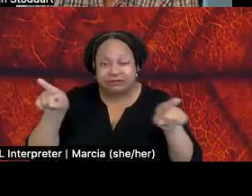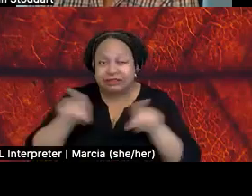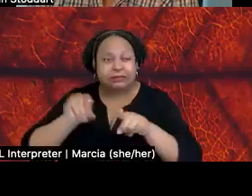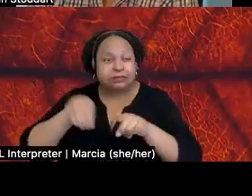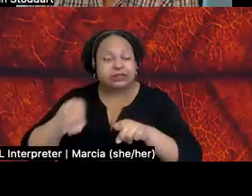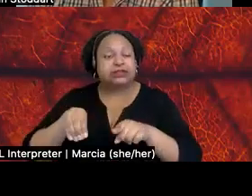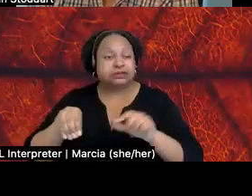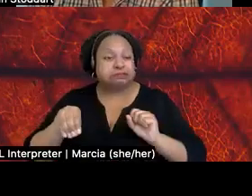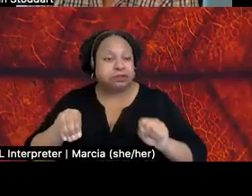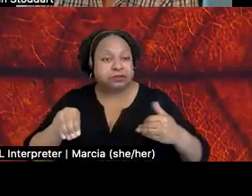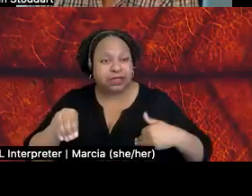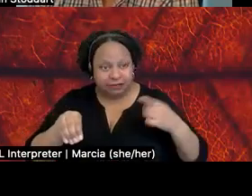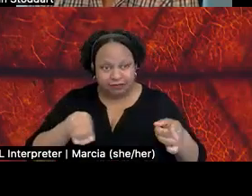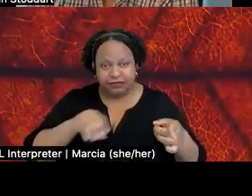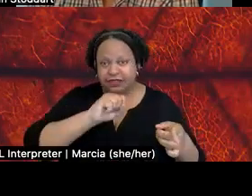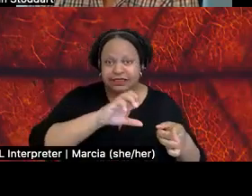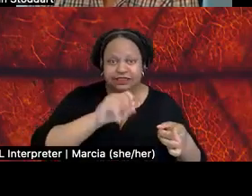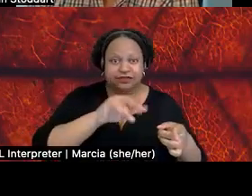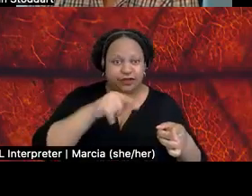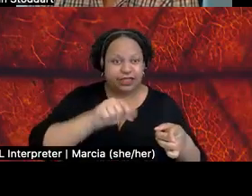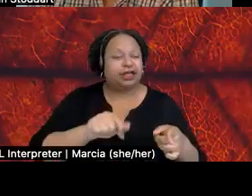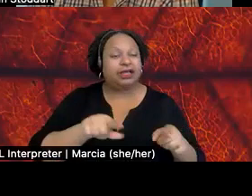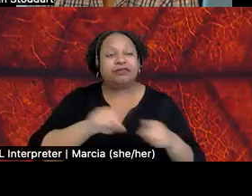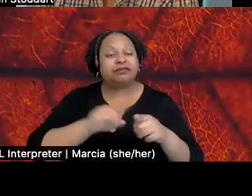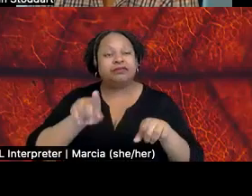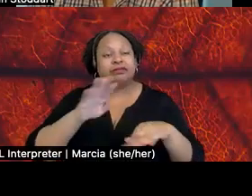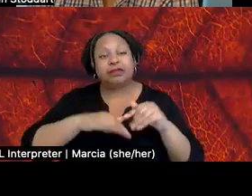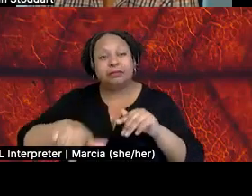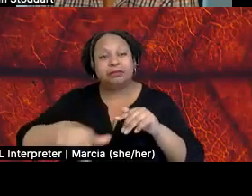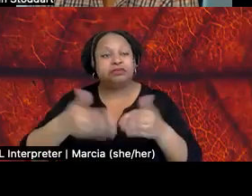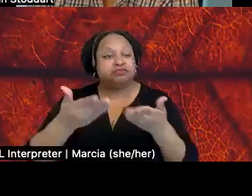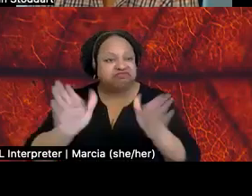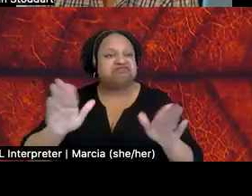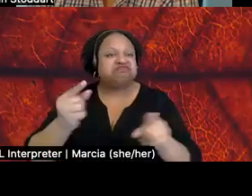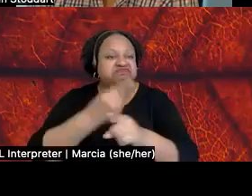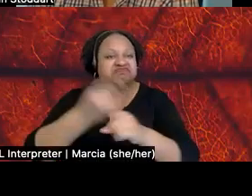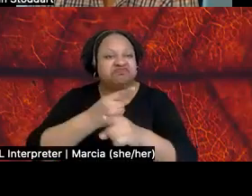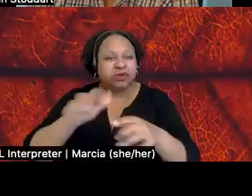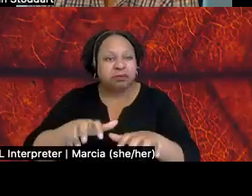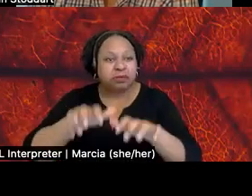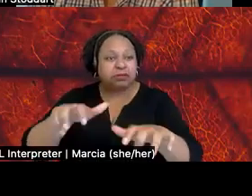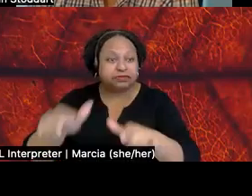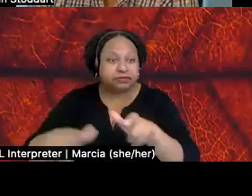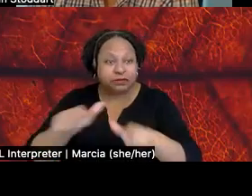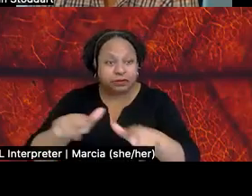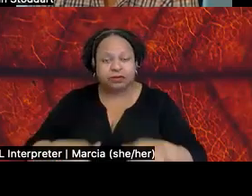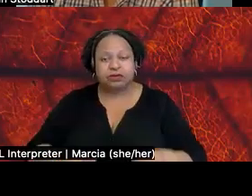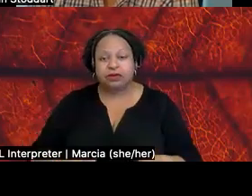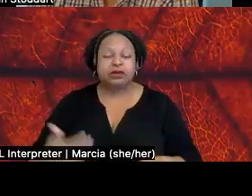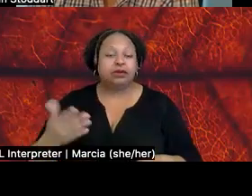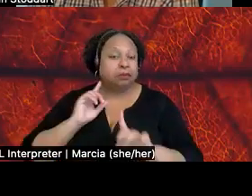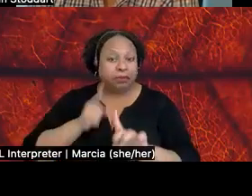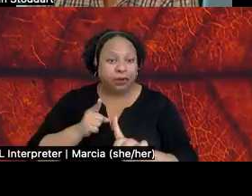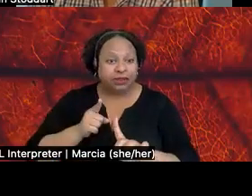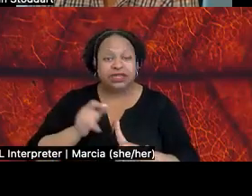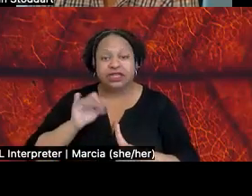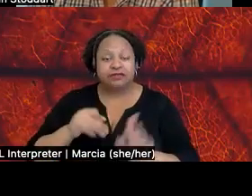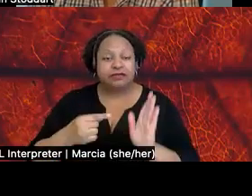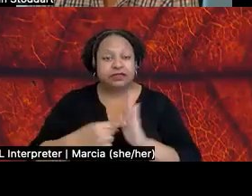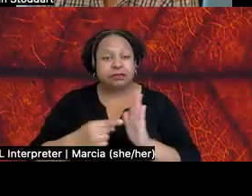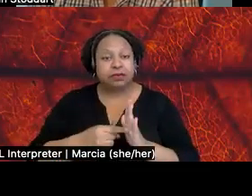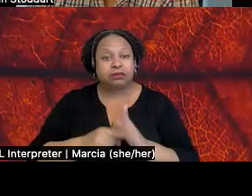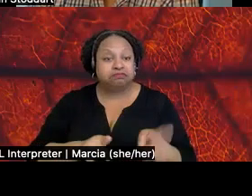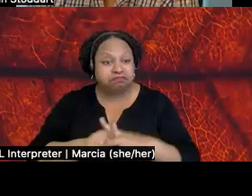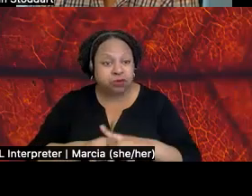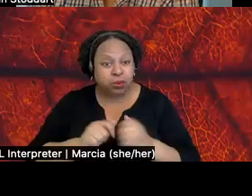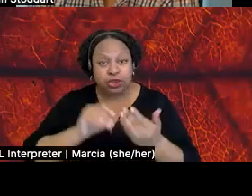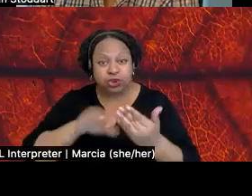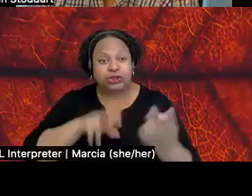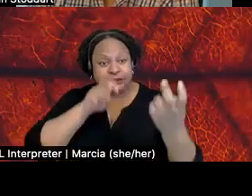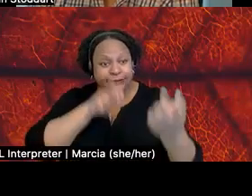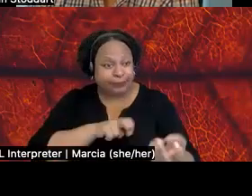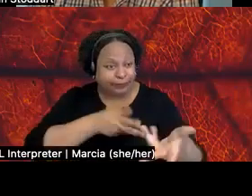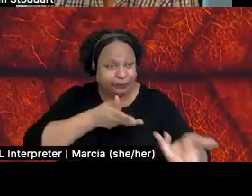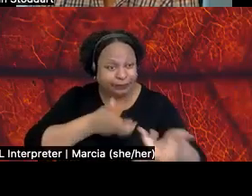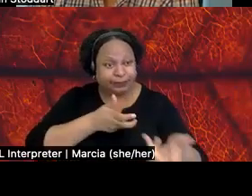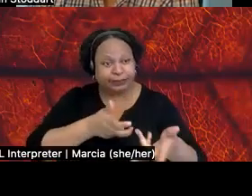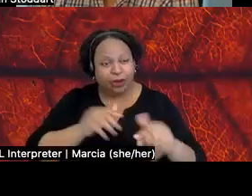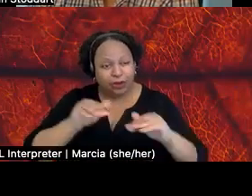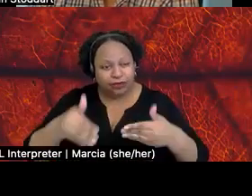So, when you're seeing students, we really want to focus on those traits, those mental health